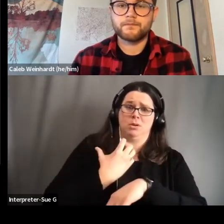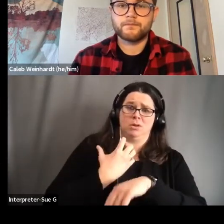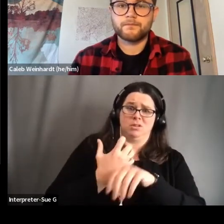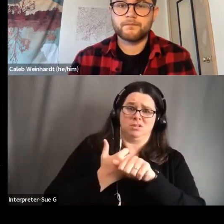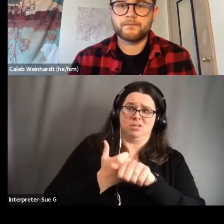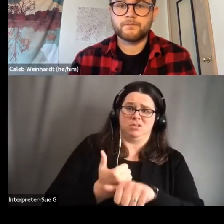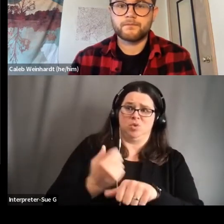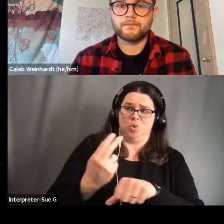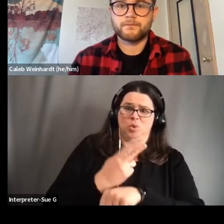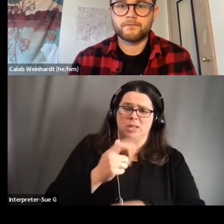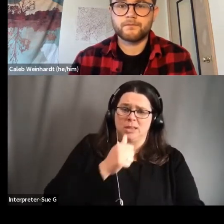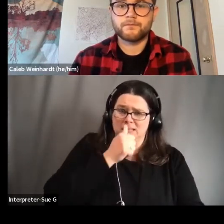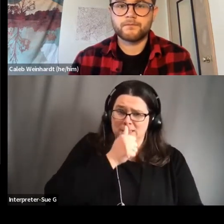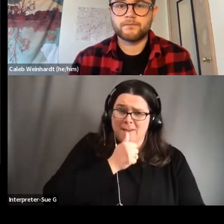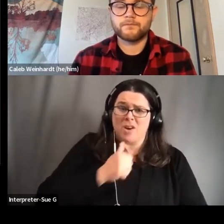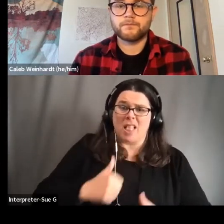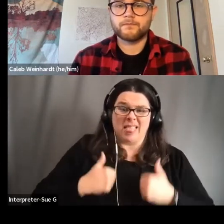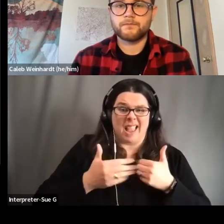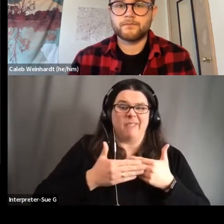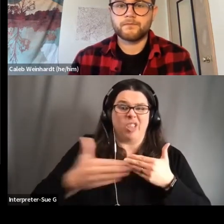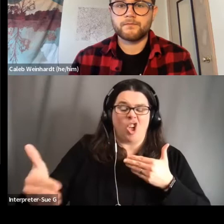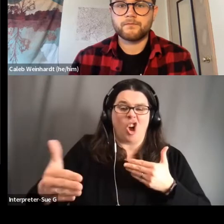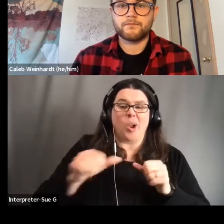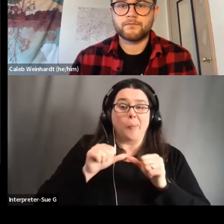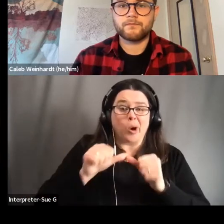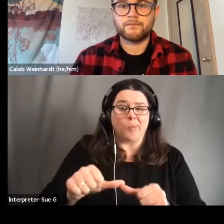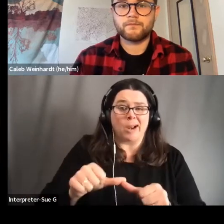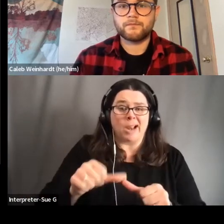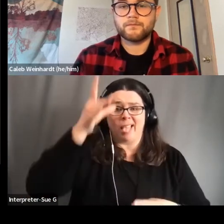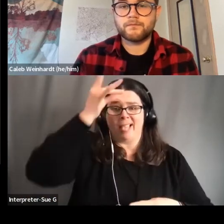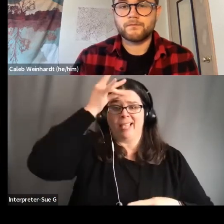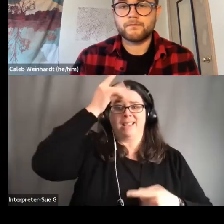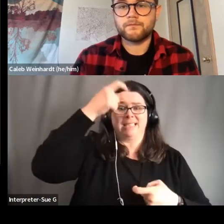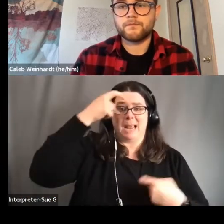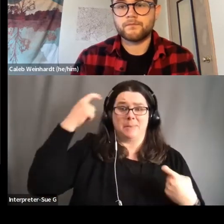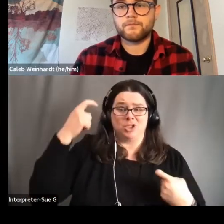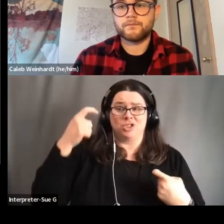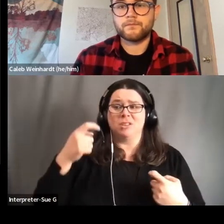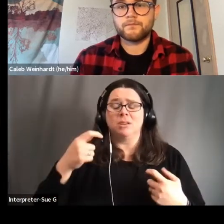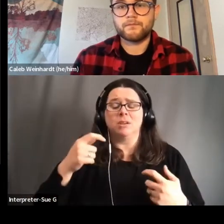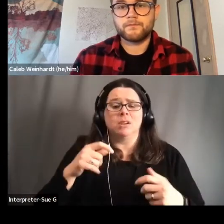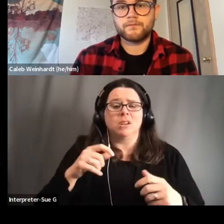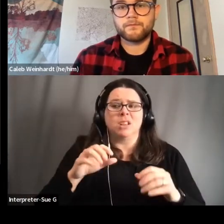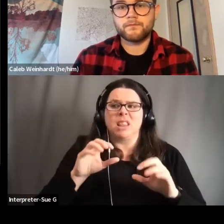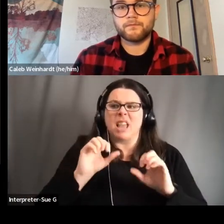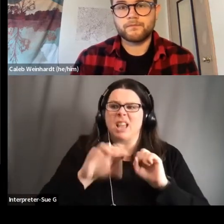suffer lifelong, really permanent damage. And they will subject these kids to these awful, awful treatments